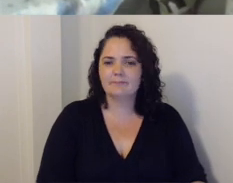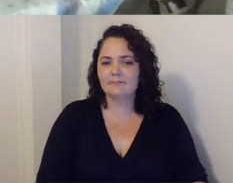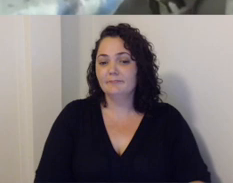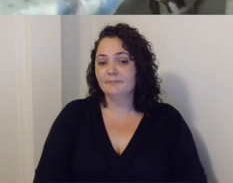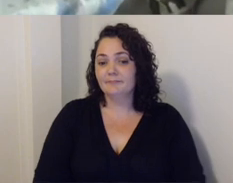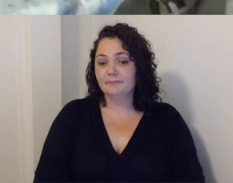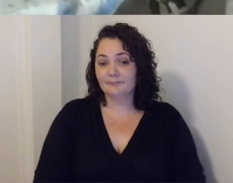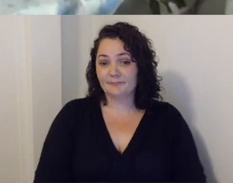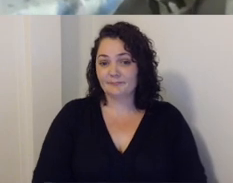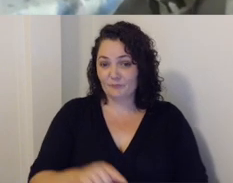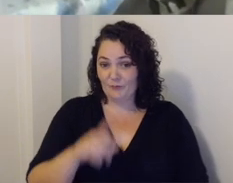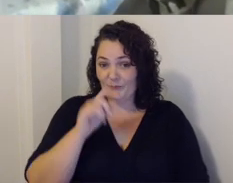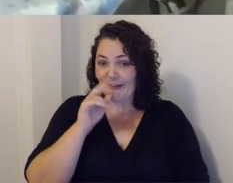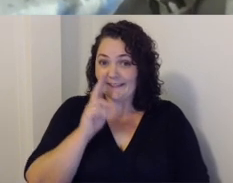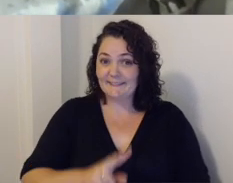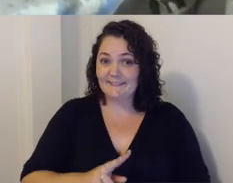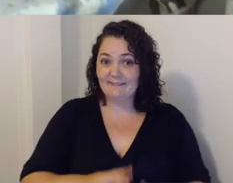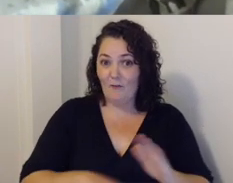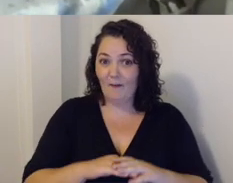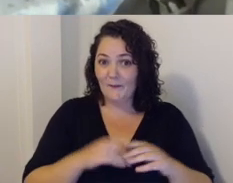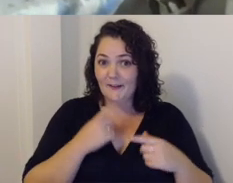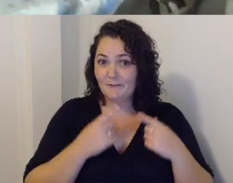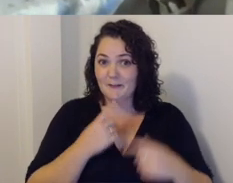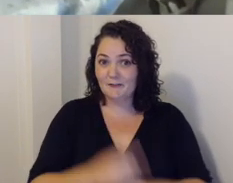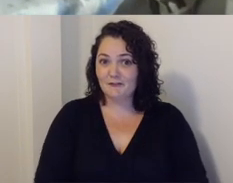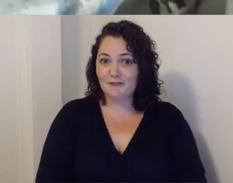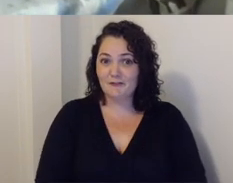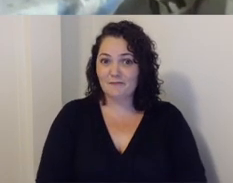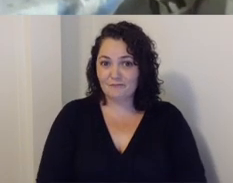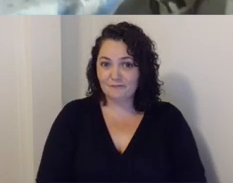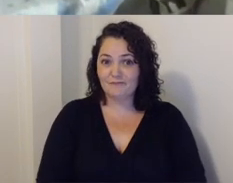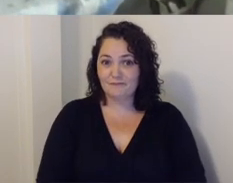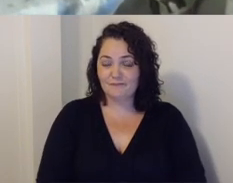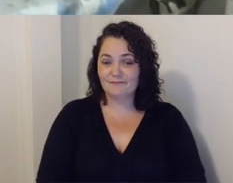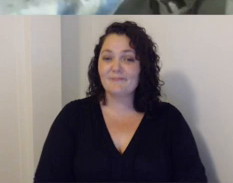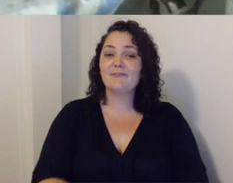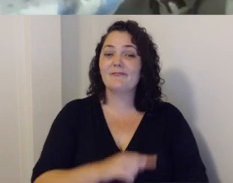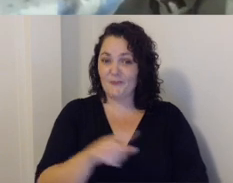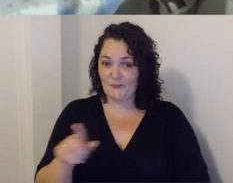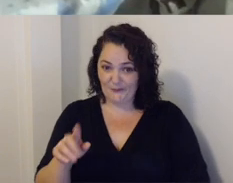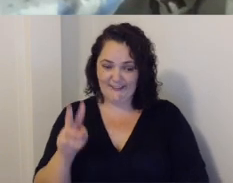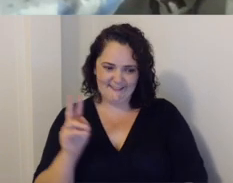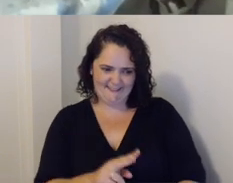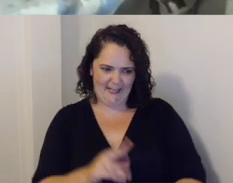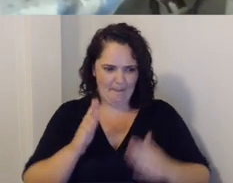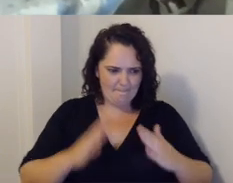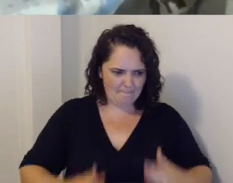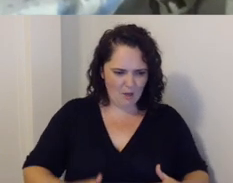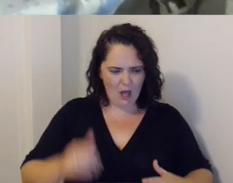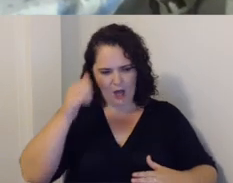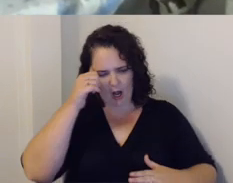but it's hard to let someone because you can see all that information those of you at home you can see all of the information in the body, you can see all of the detail